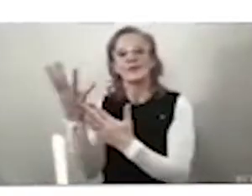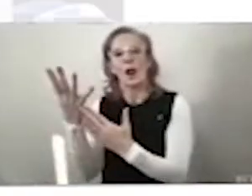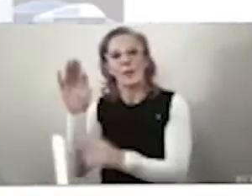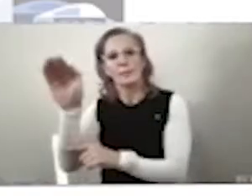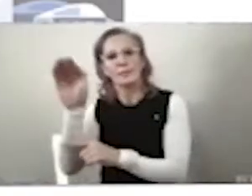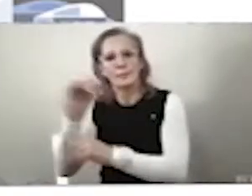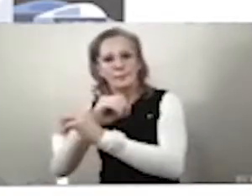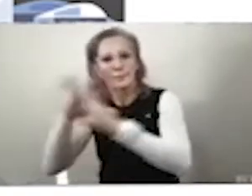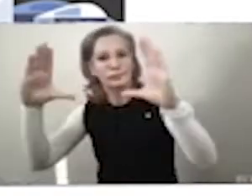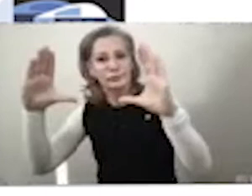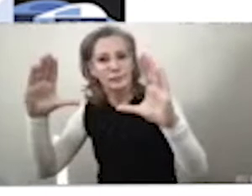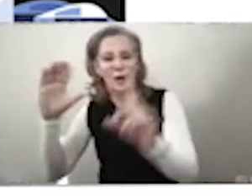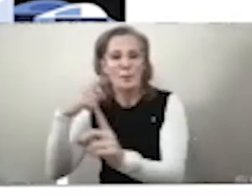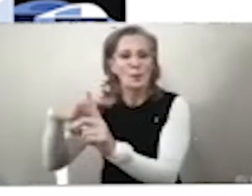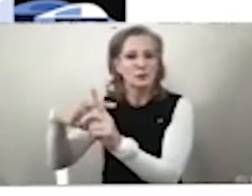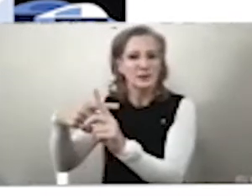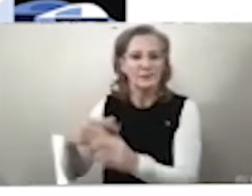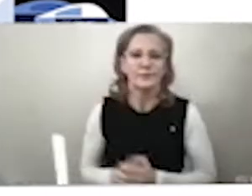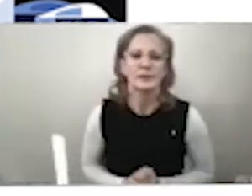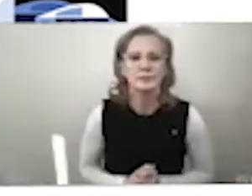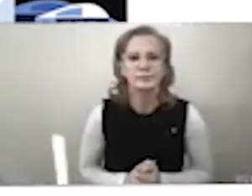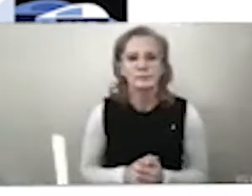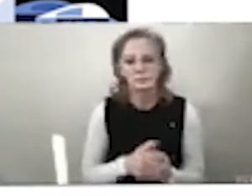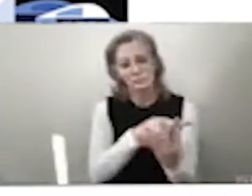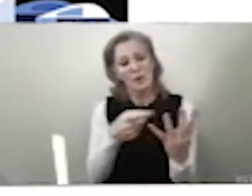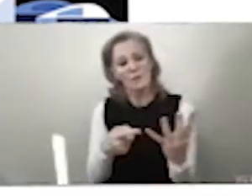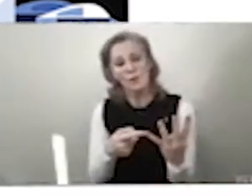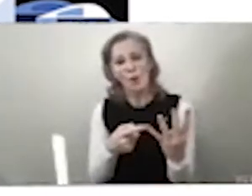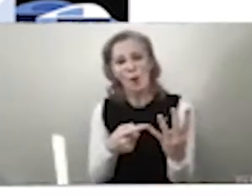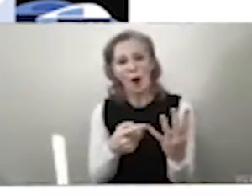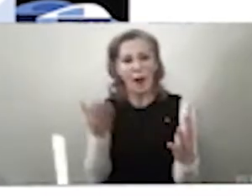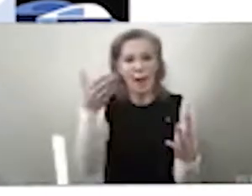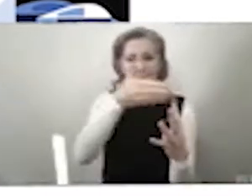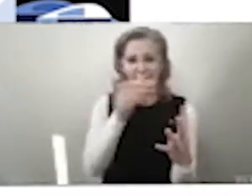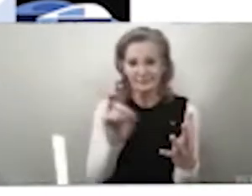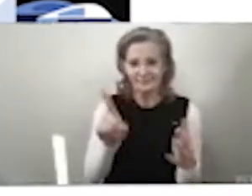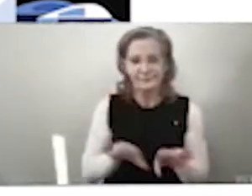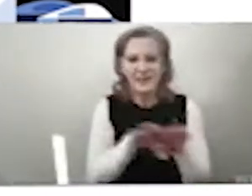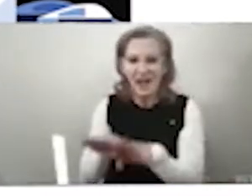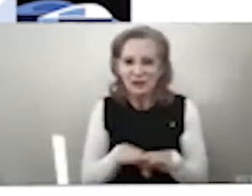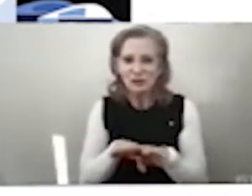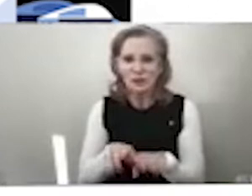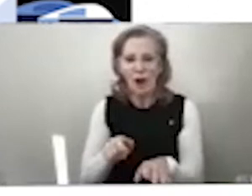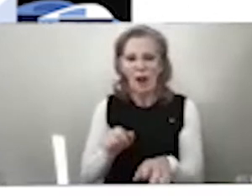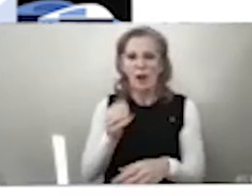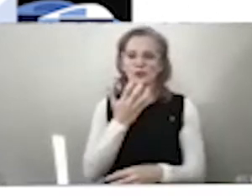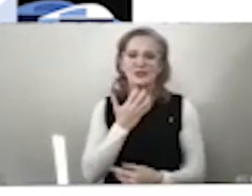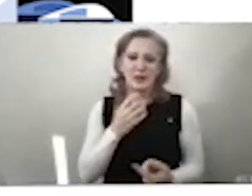four broad areas: on Building National Resilience, on Data, Evidence and Science, on Public Debate and Participation